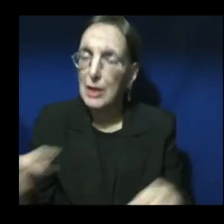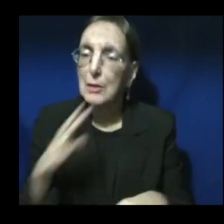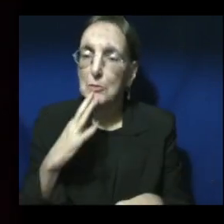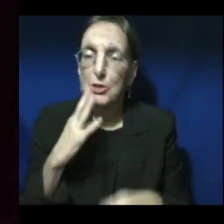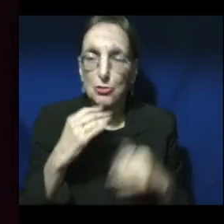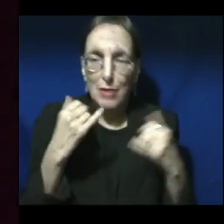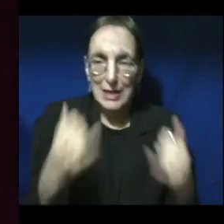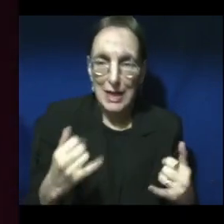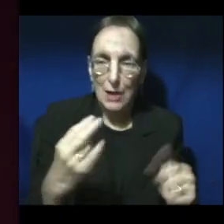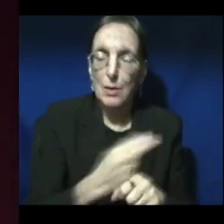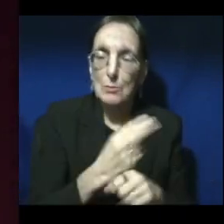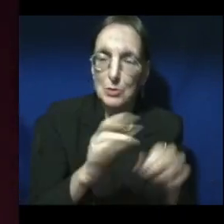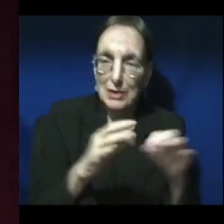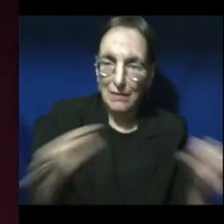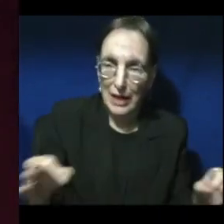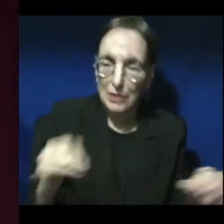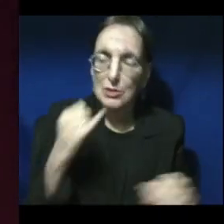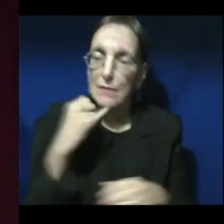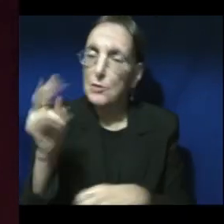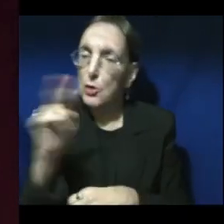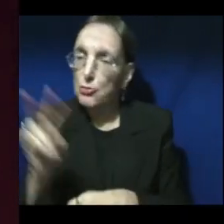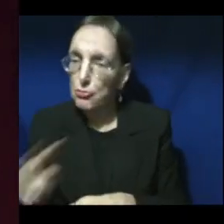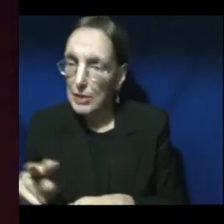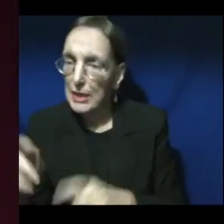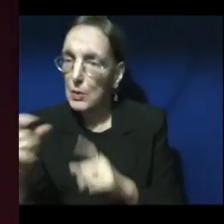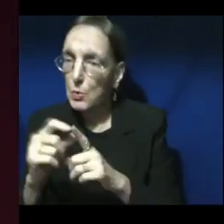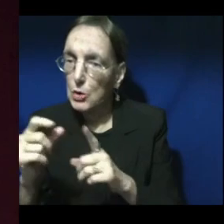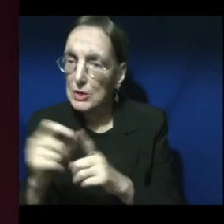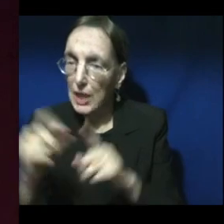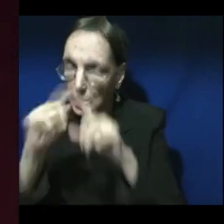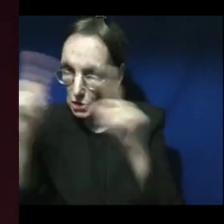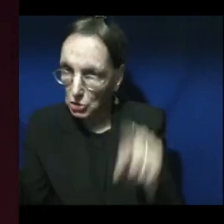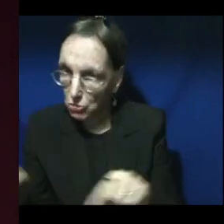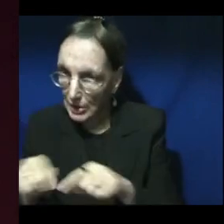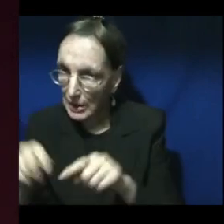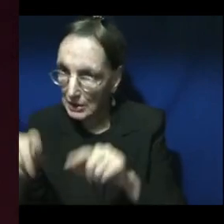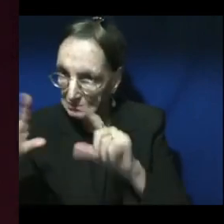in language. Language is how we send emails and put together PowerPoint decks and make social